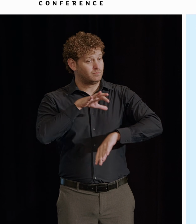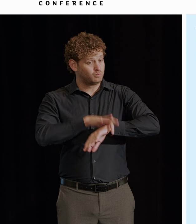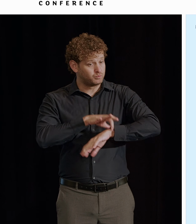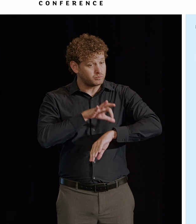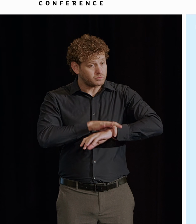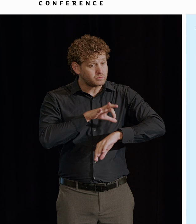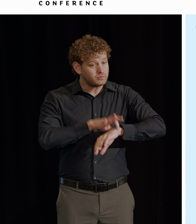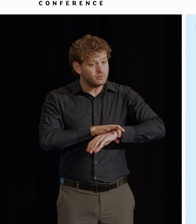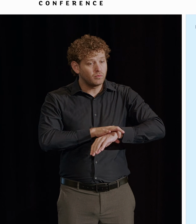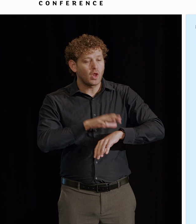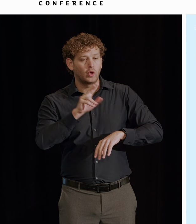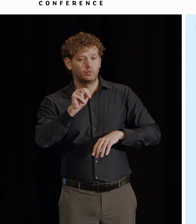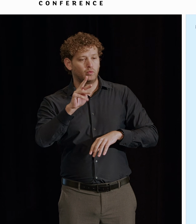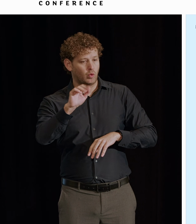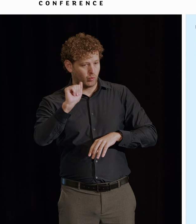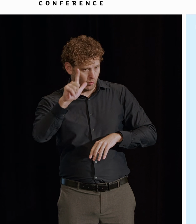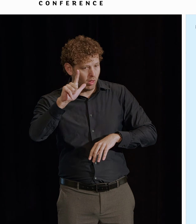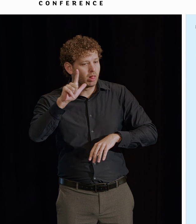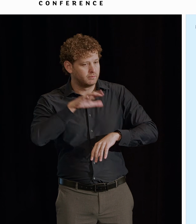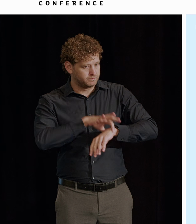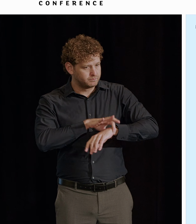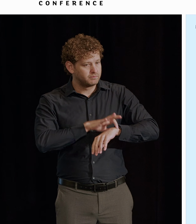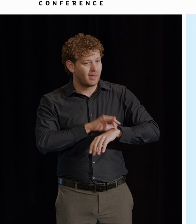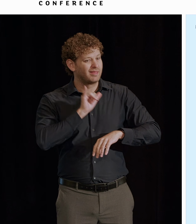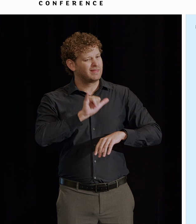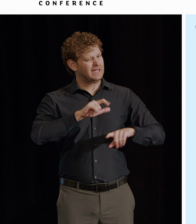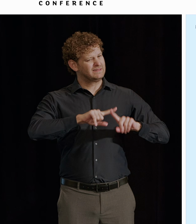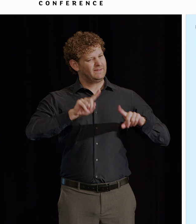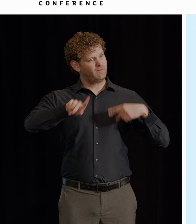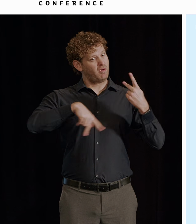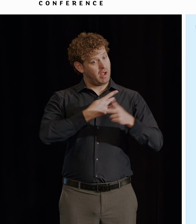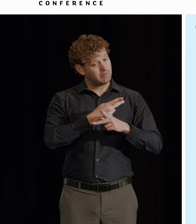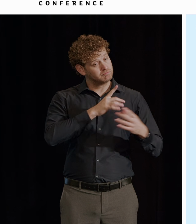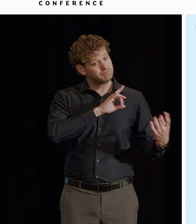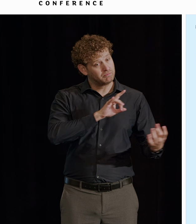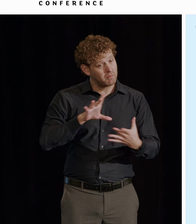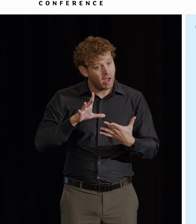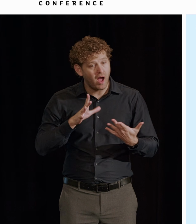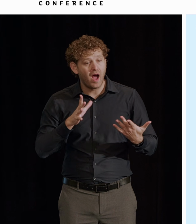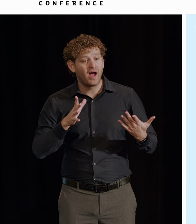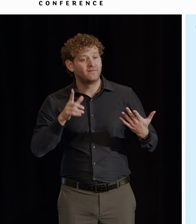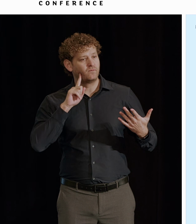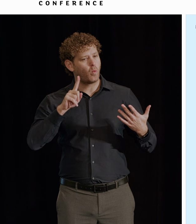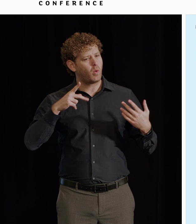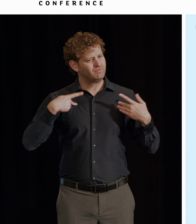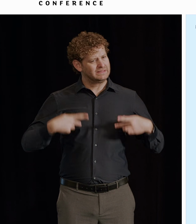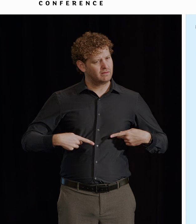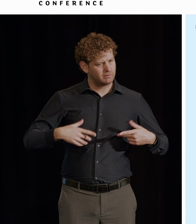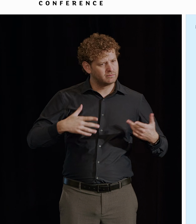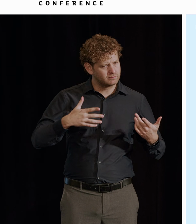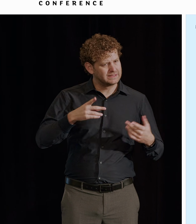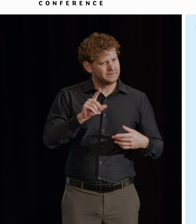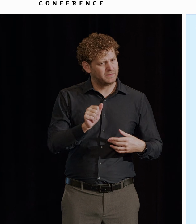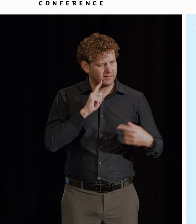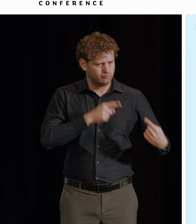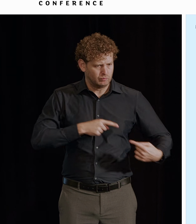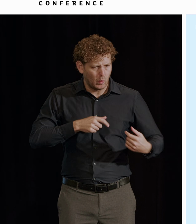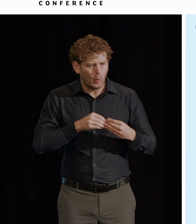but there is a lot of potential for those that have physical disabilities. Even something as simple as just voice commands,